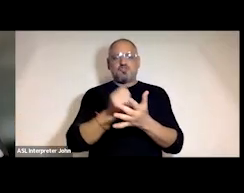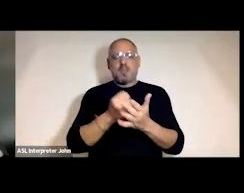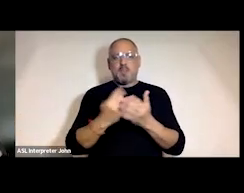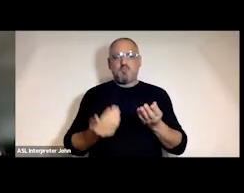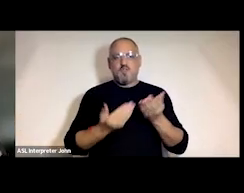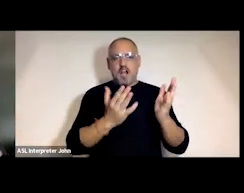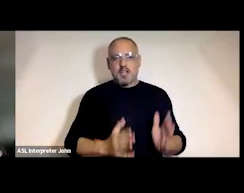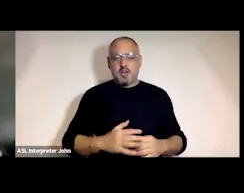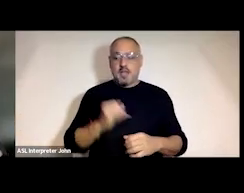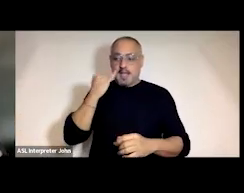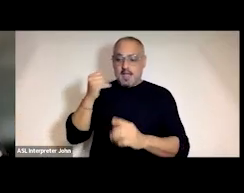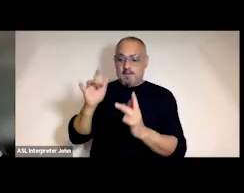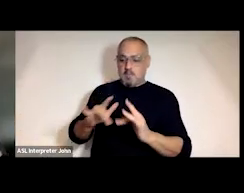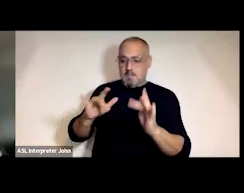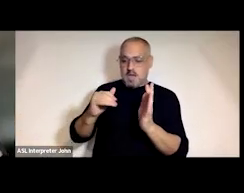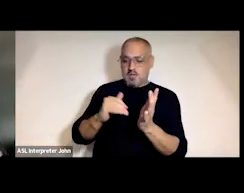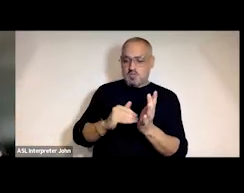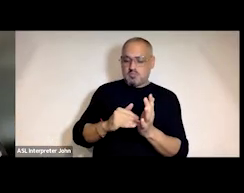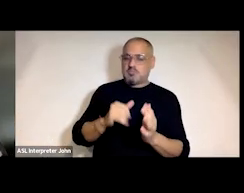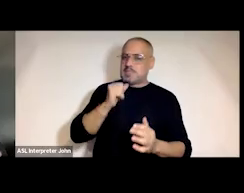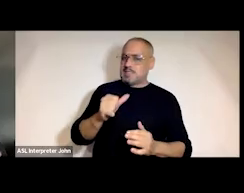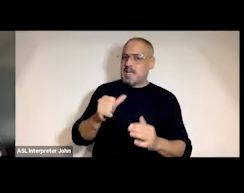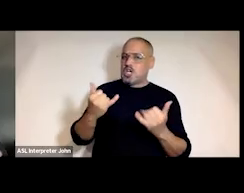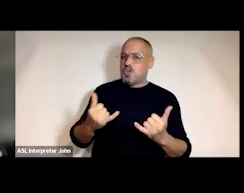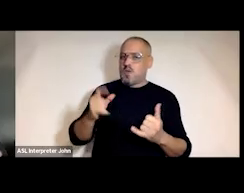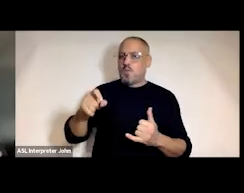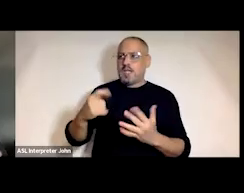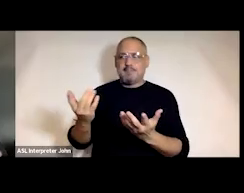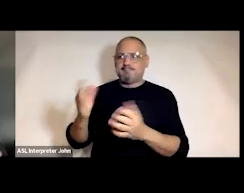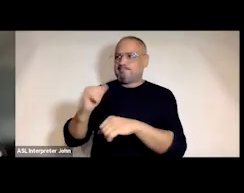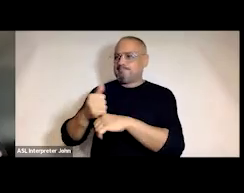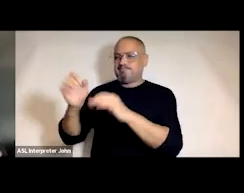And if the medical records are not current, we need to rearrange for assessments for these folks